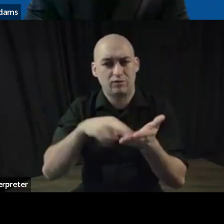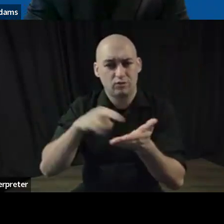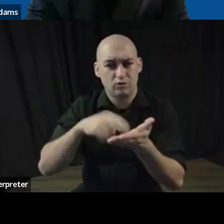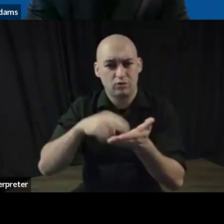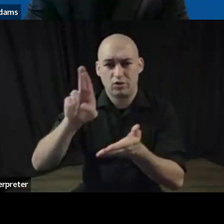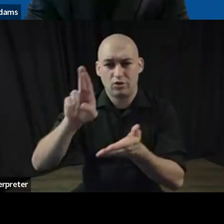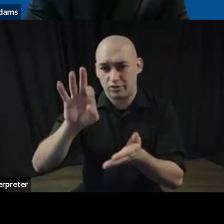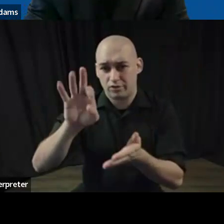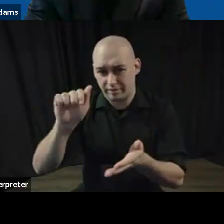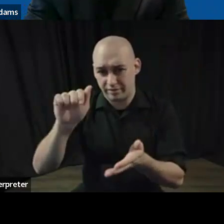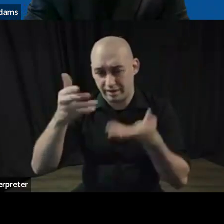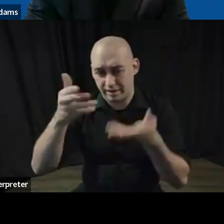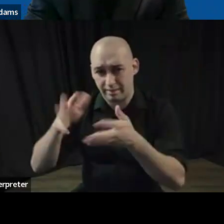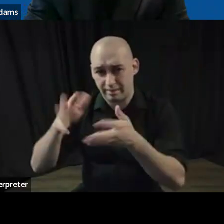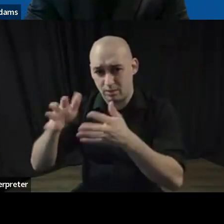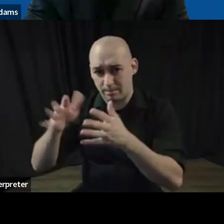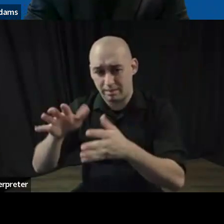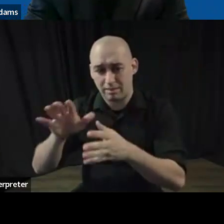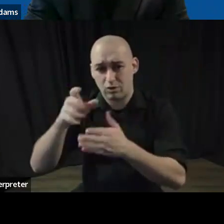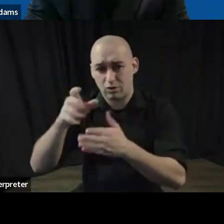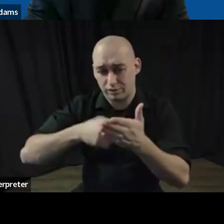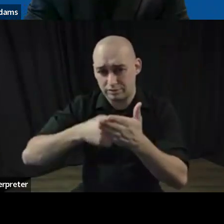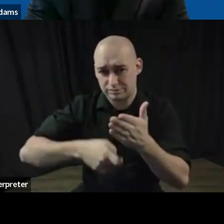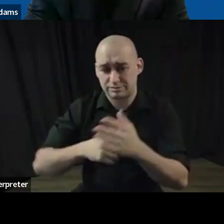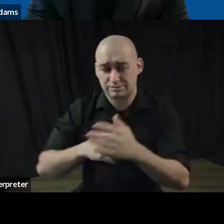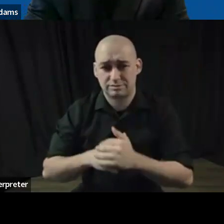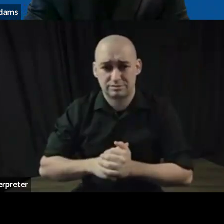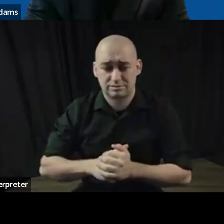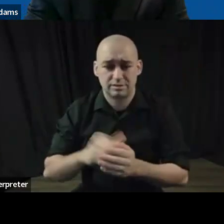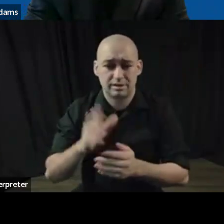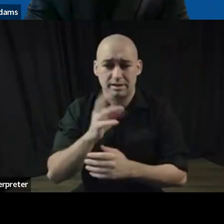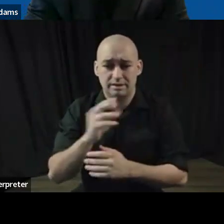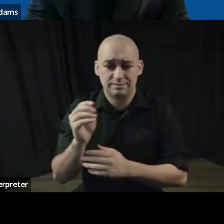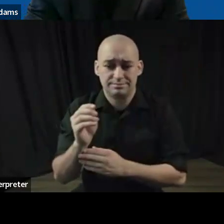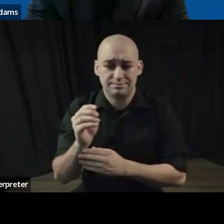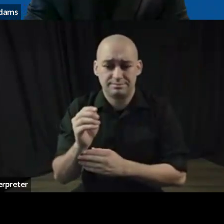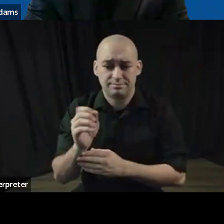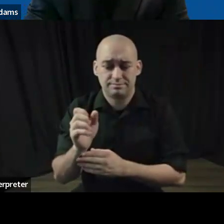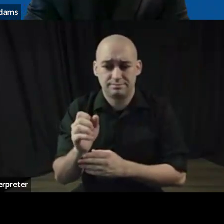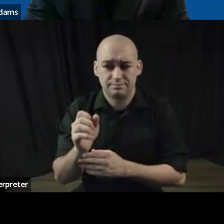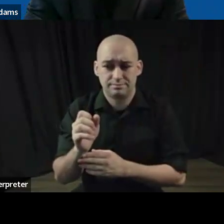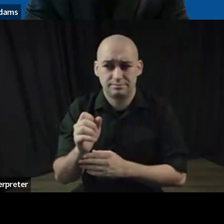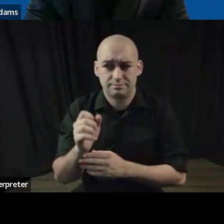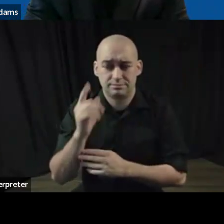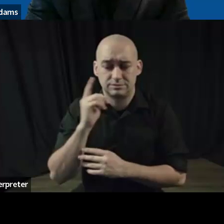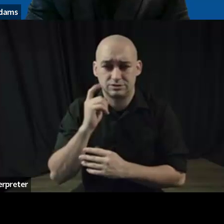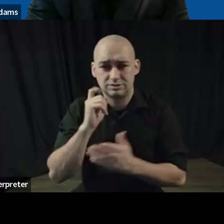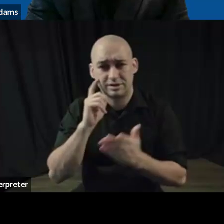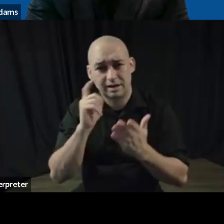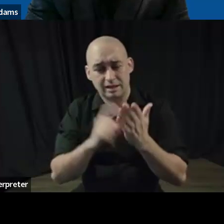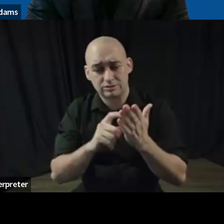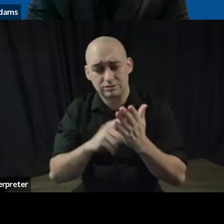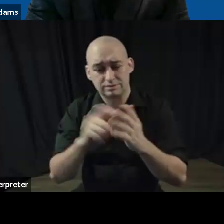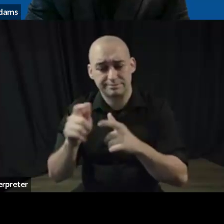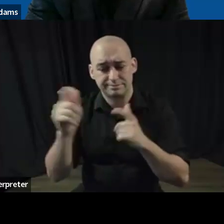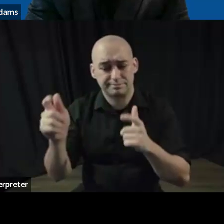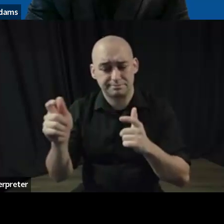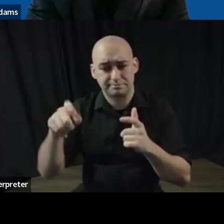the Allowable and Unallowable Costs. Just to acknowledge that there's a great need here in